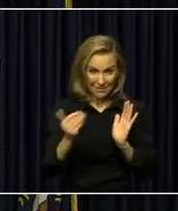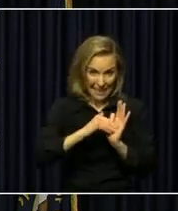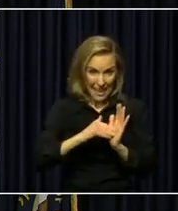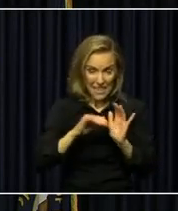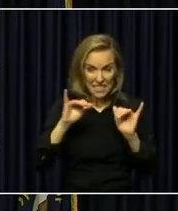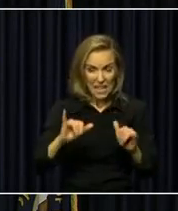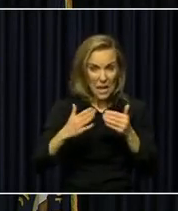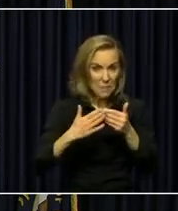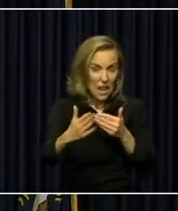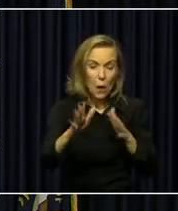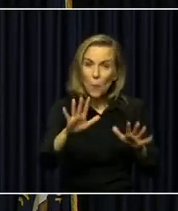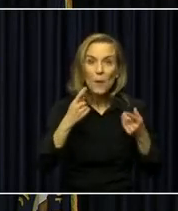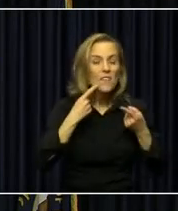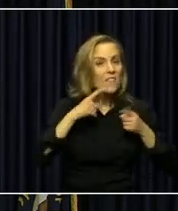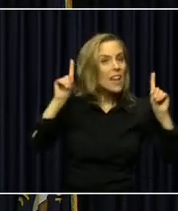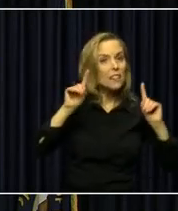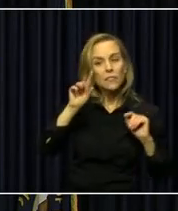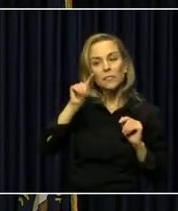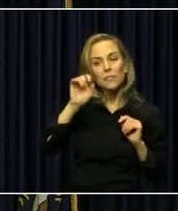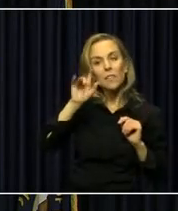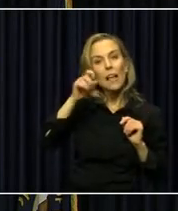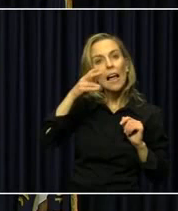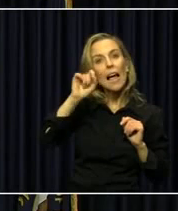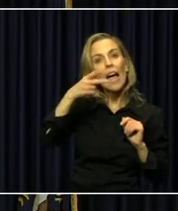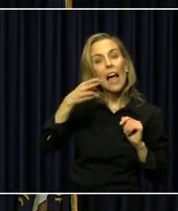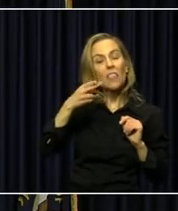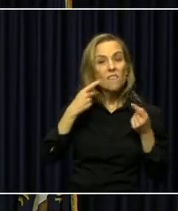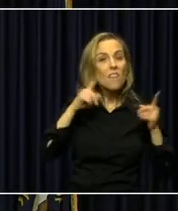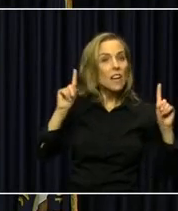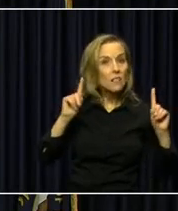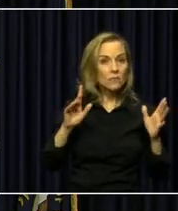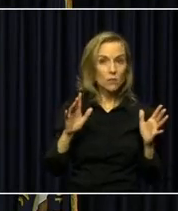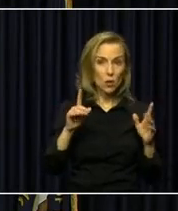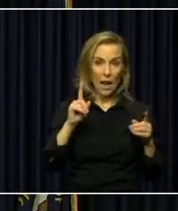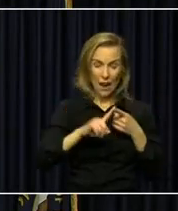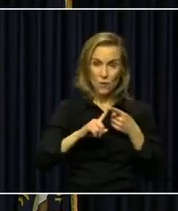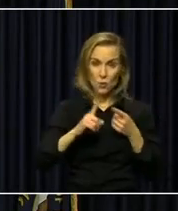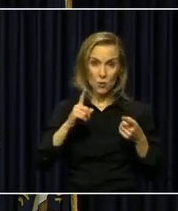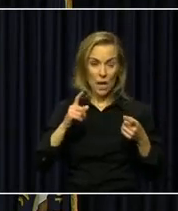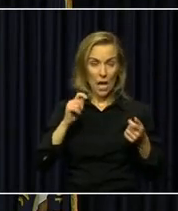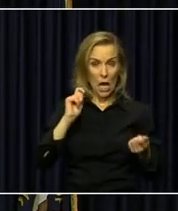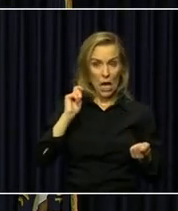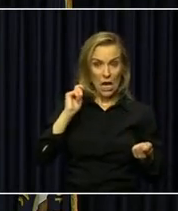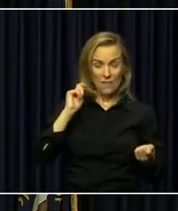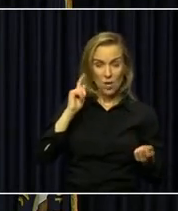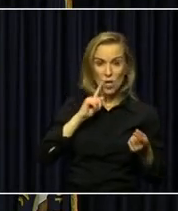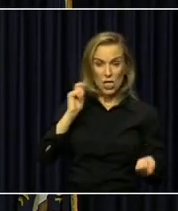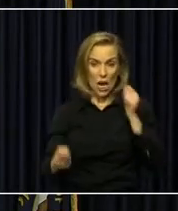YES E. REQUEST, WHAT WILL BE THE ENFORCEMENT MEASURES FOR PEOPLE